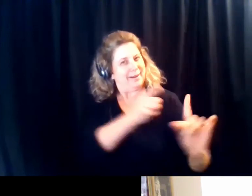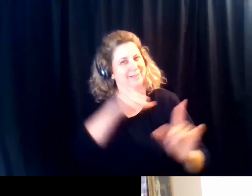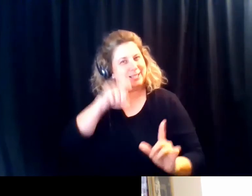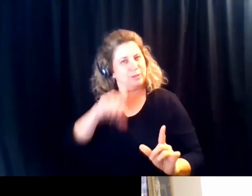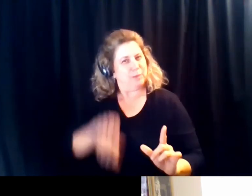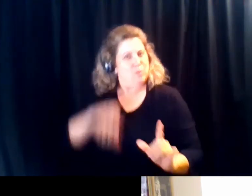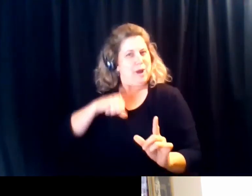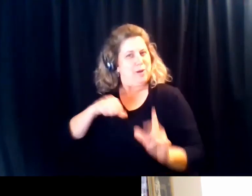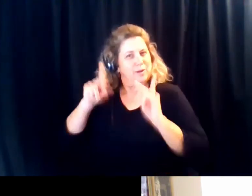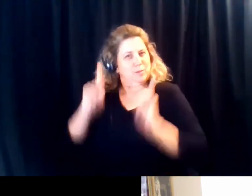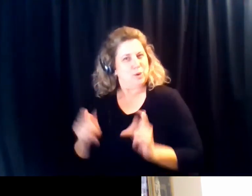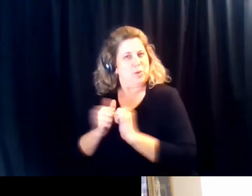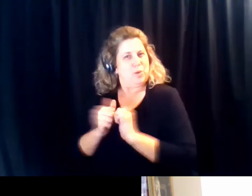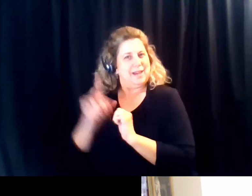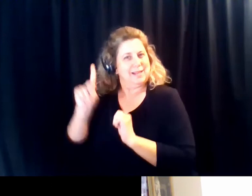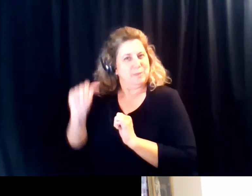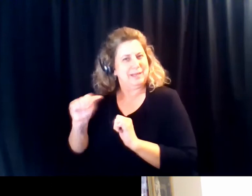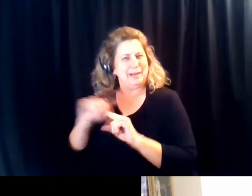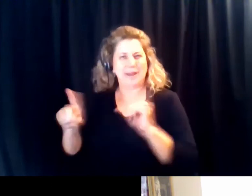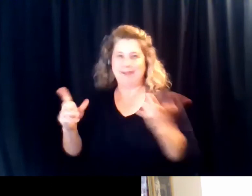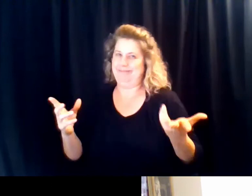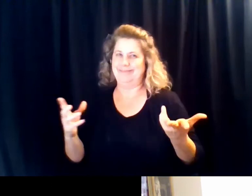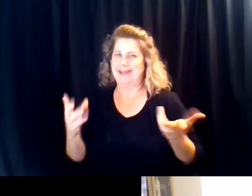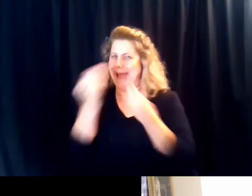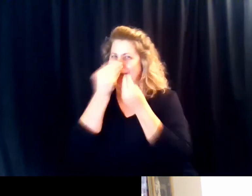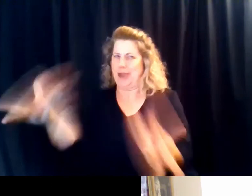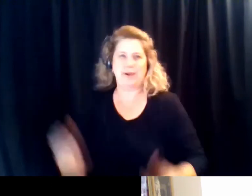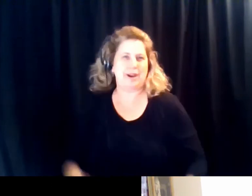Kathryn Johnson: Other, could you read that again. Judith Heumann: Okay, I got it, got it. Okay.